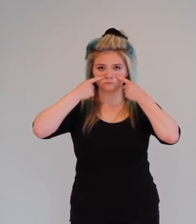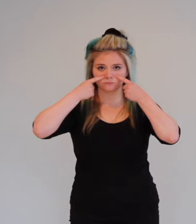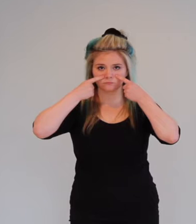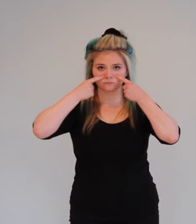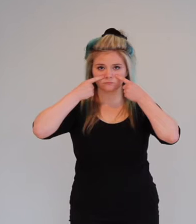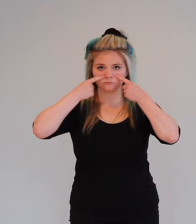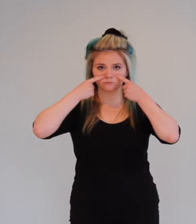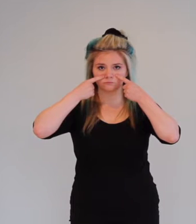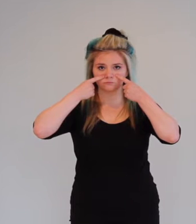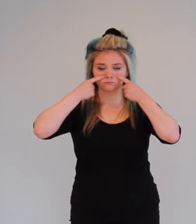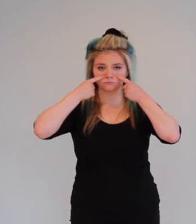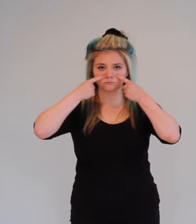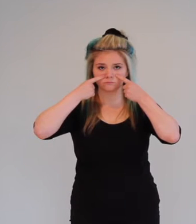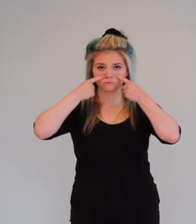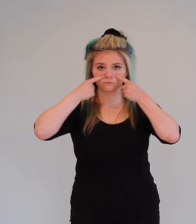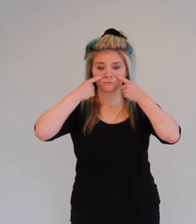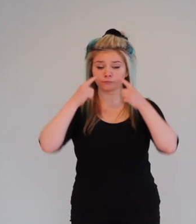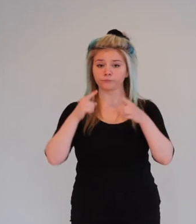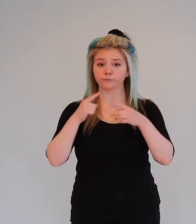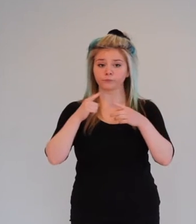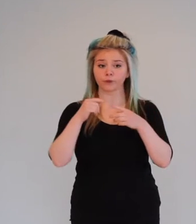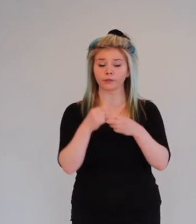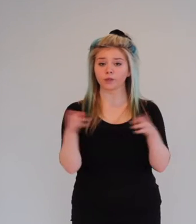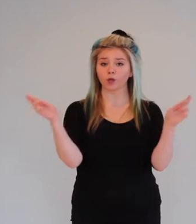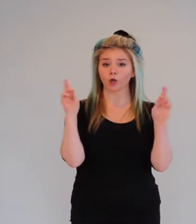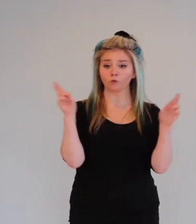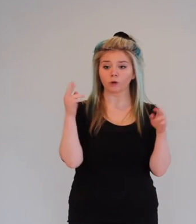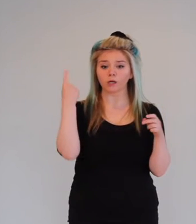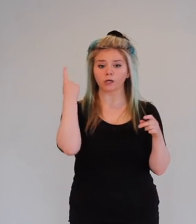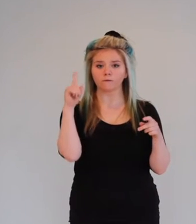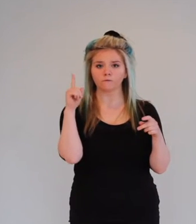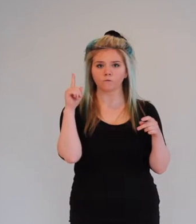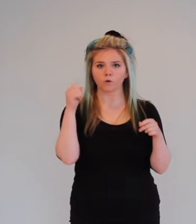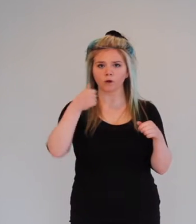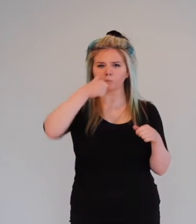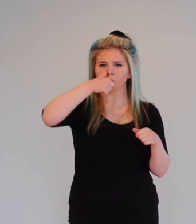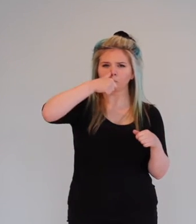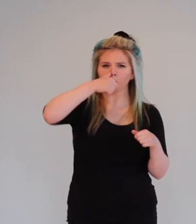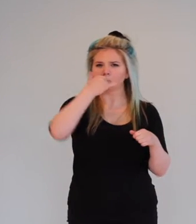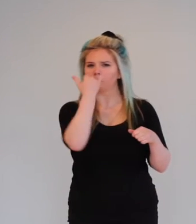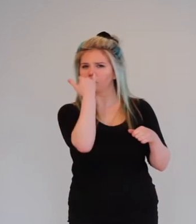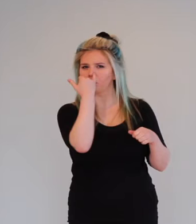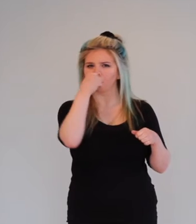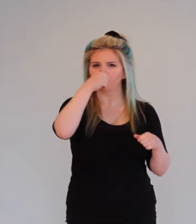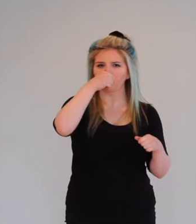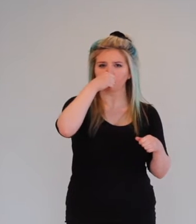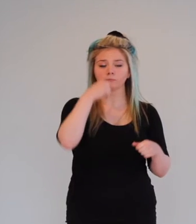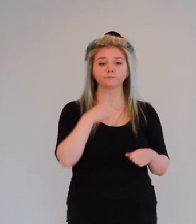And then preparing to alternate nostrils. So we're going to block the right nostril,